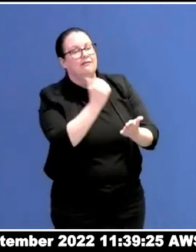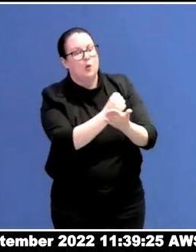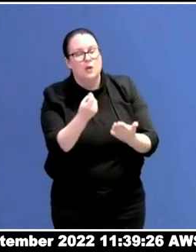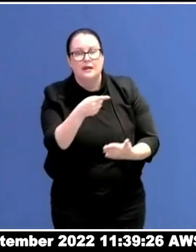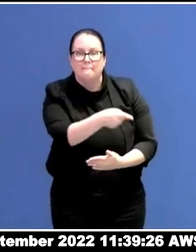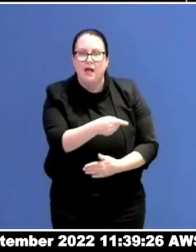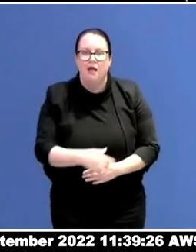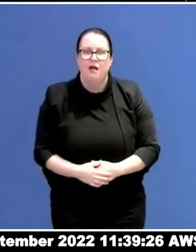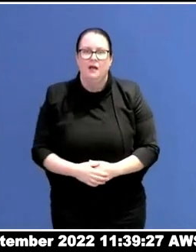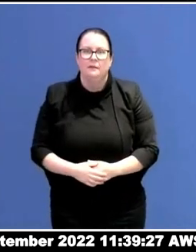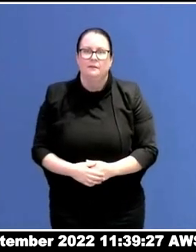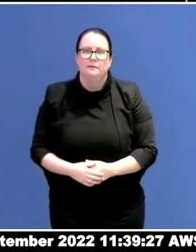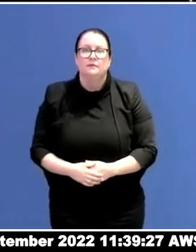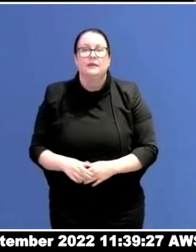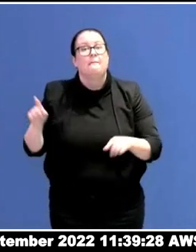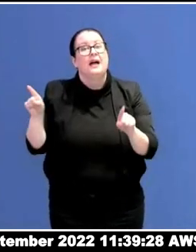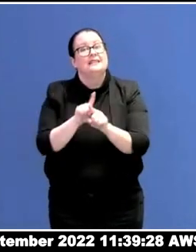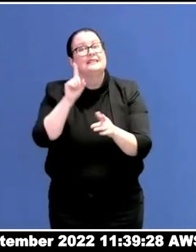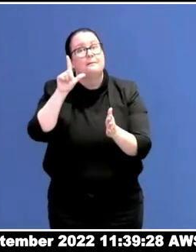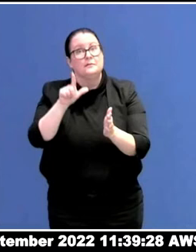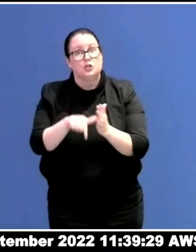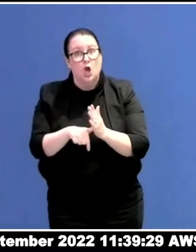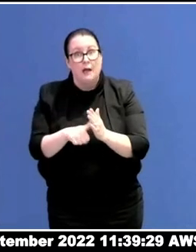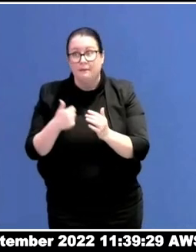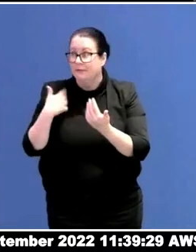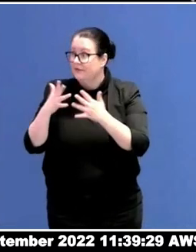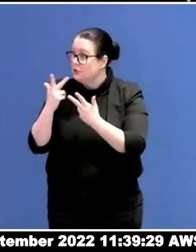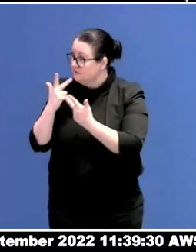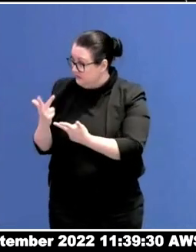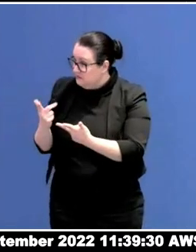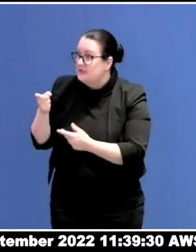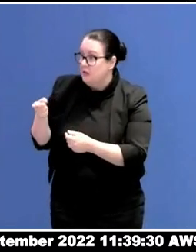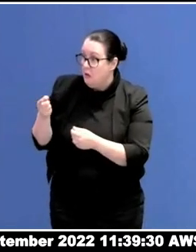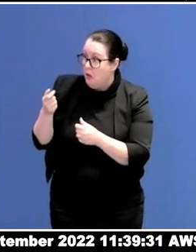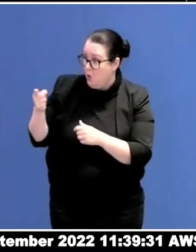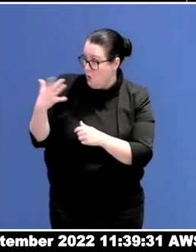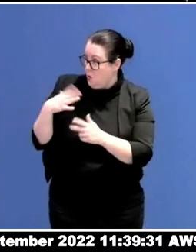But I also took this woman, after making a visit, to Acacia Prison.